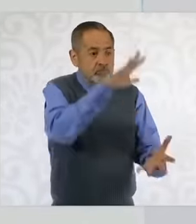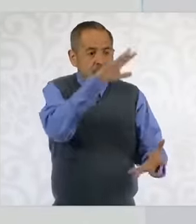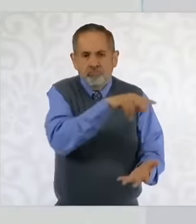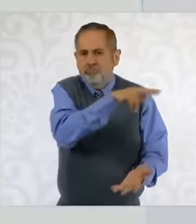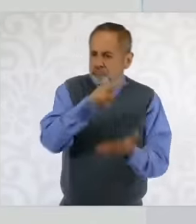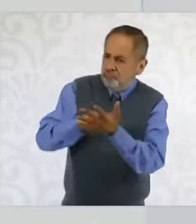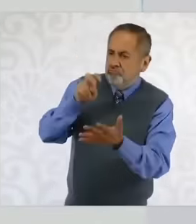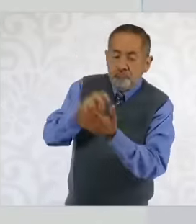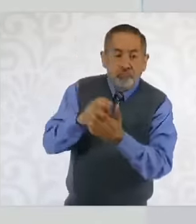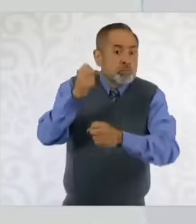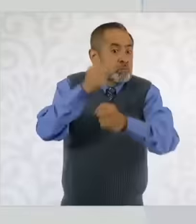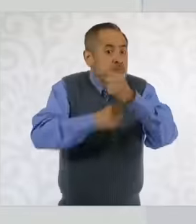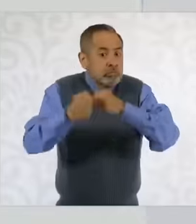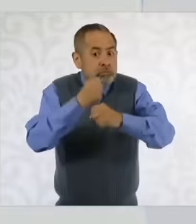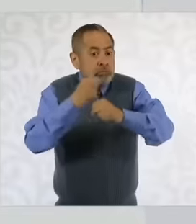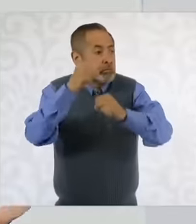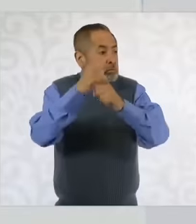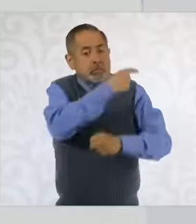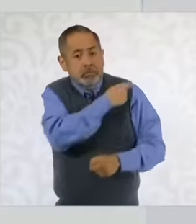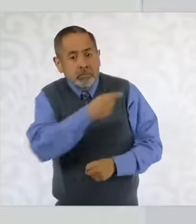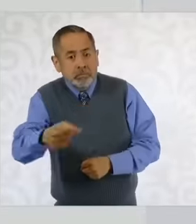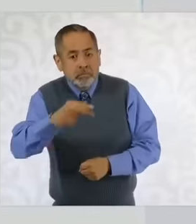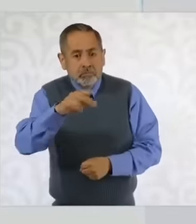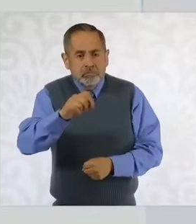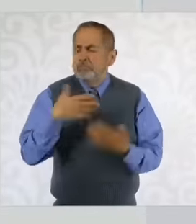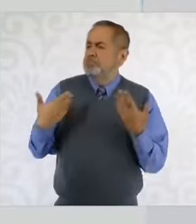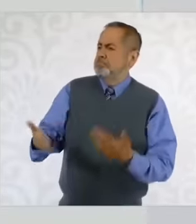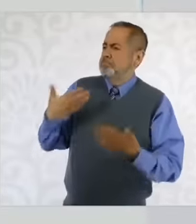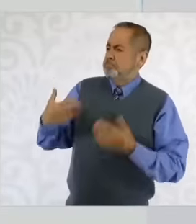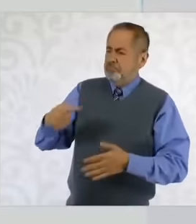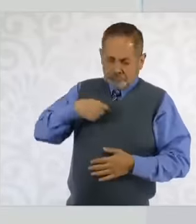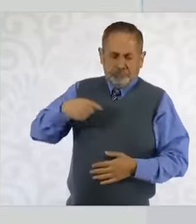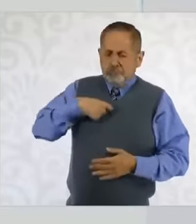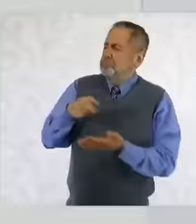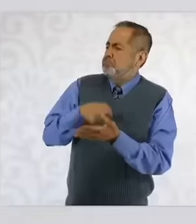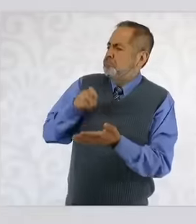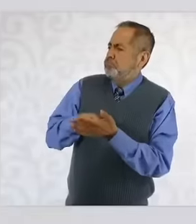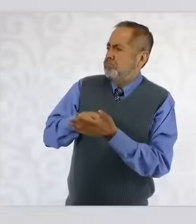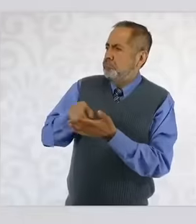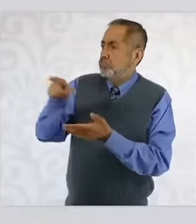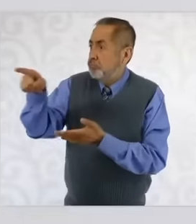during the entire neoliberal period, then no. Nothing is happening but now that we are returning to the